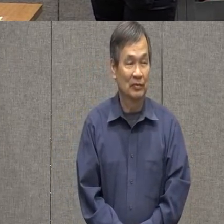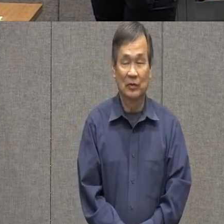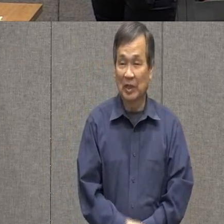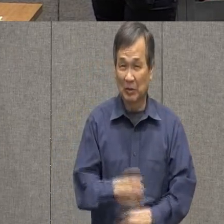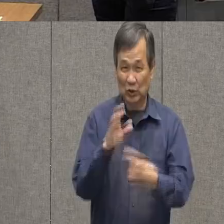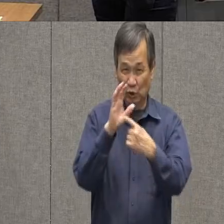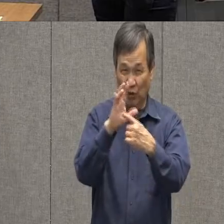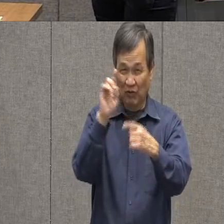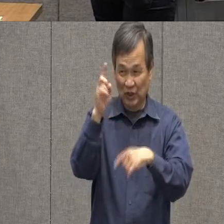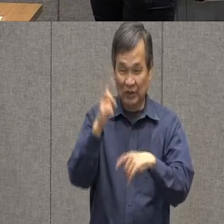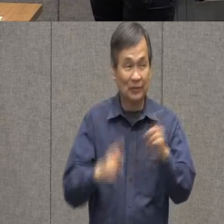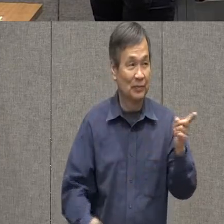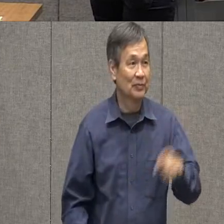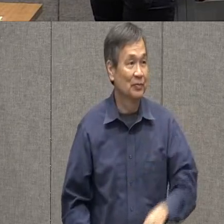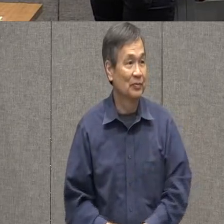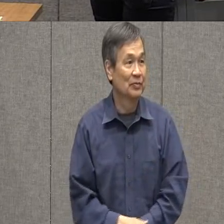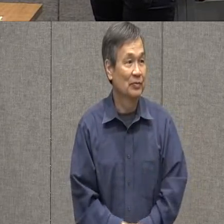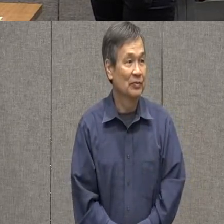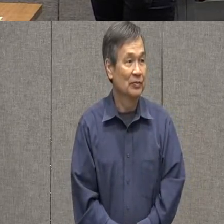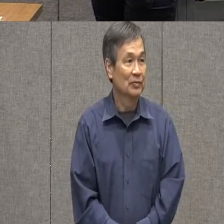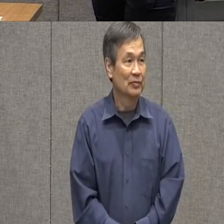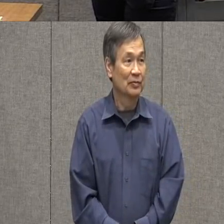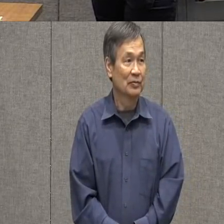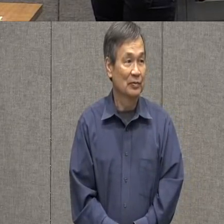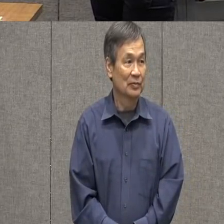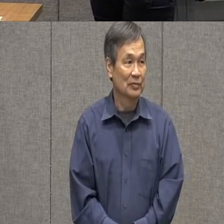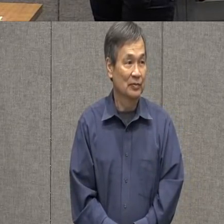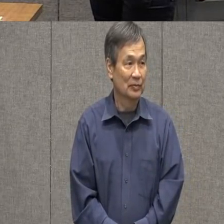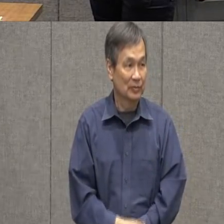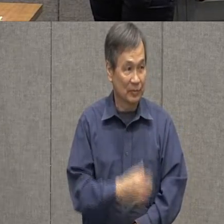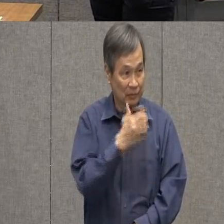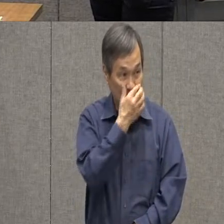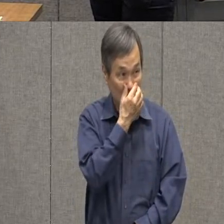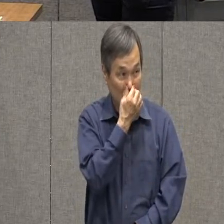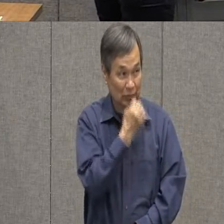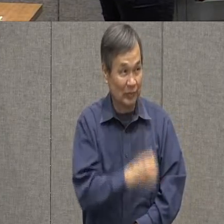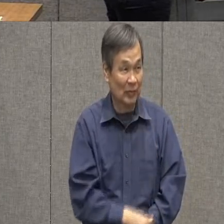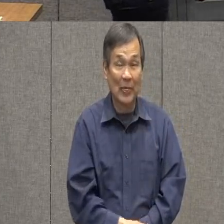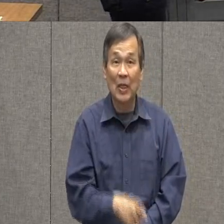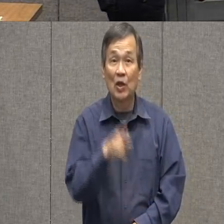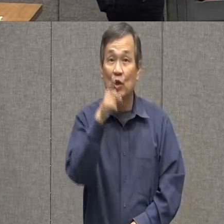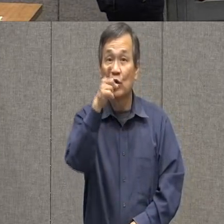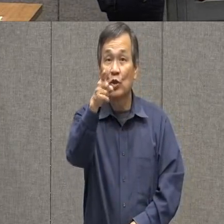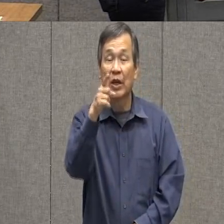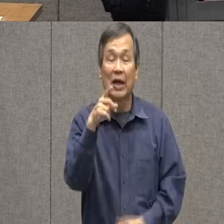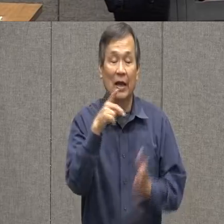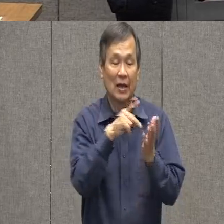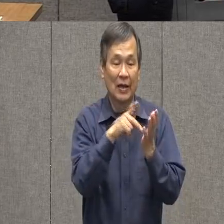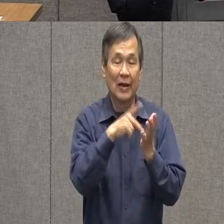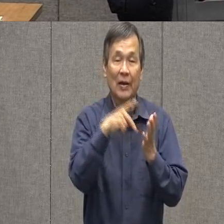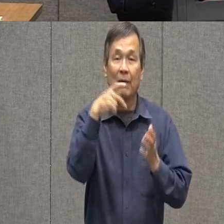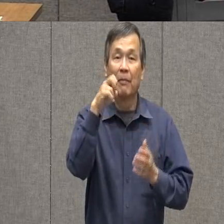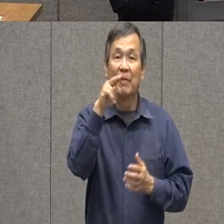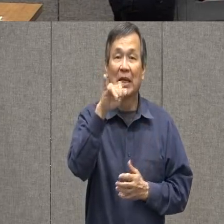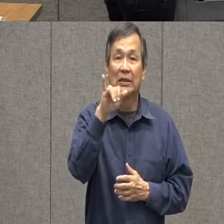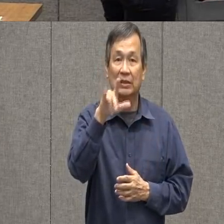because we have the markers. So artists, you have pencils which means that as you go,